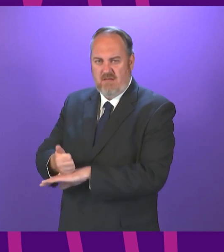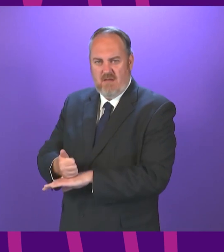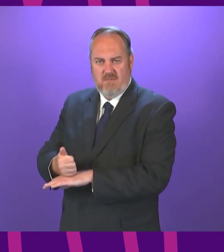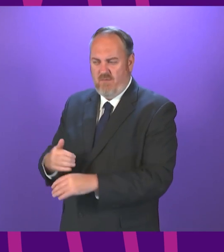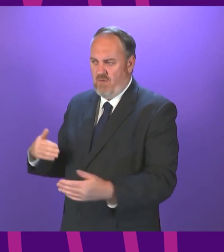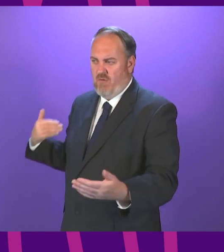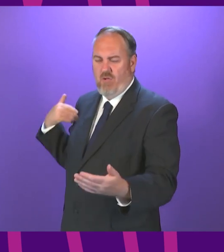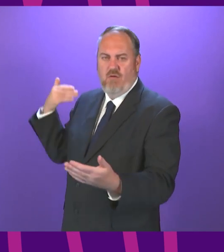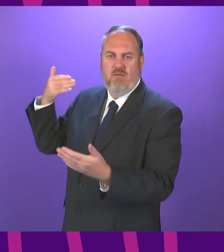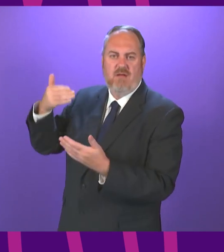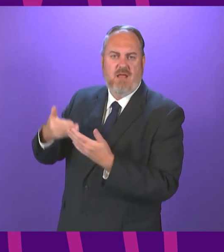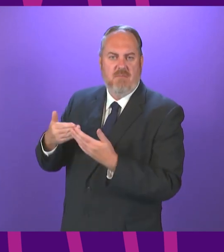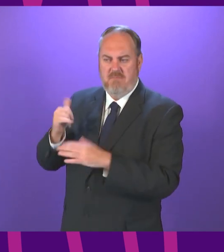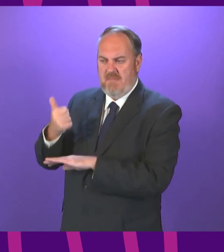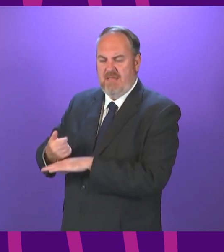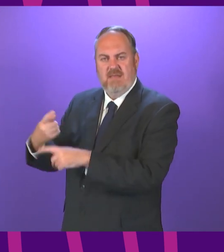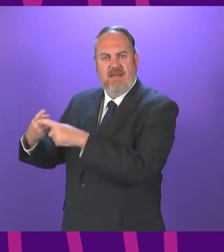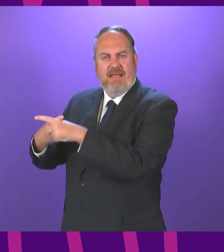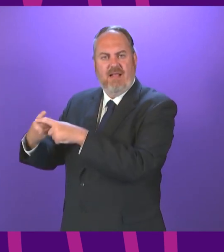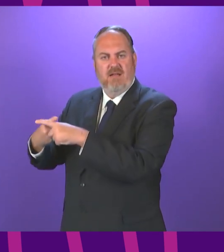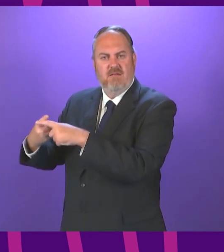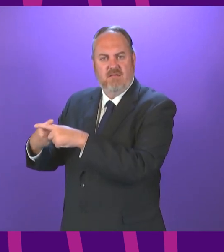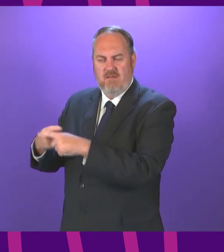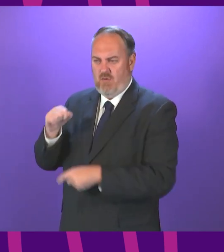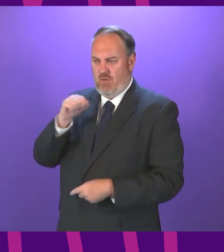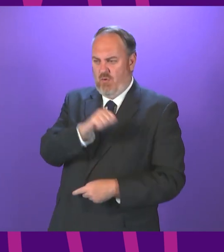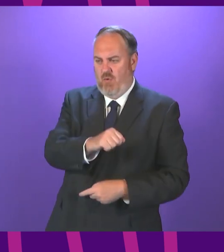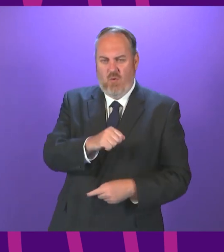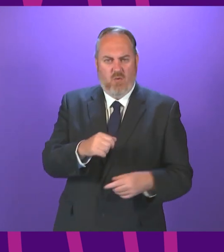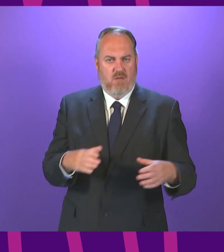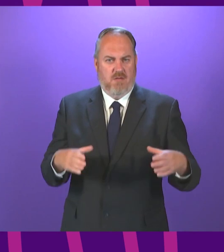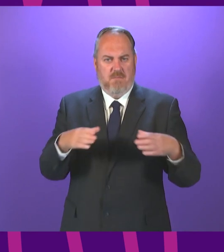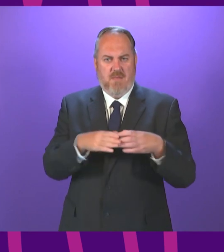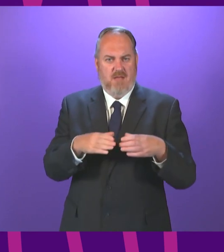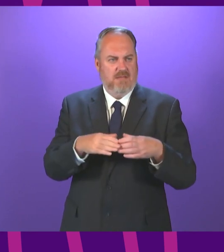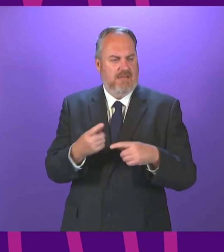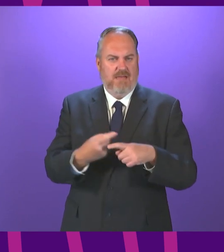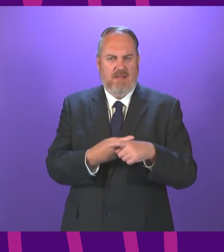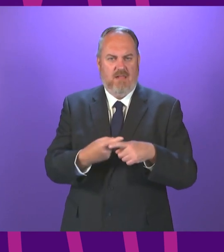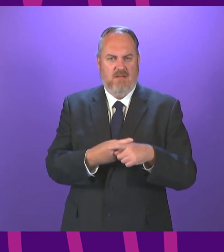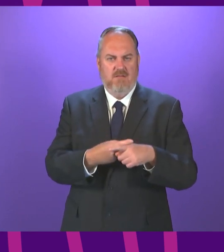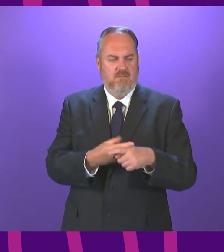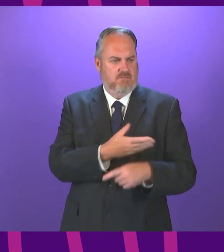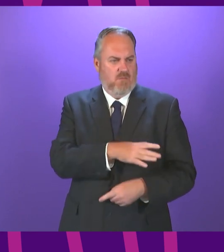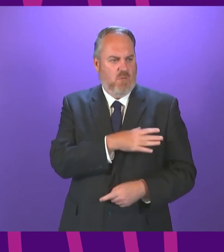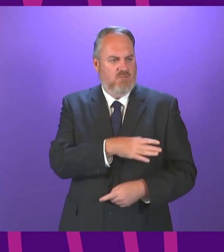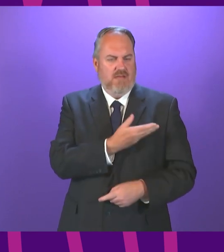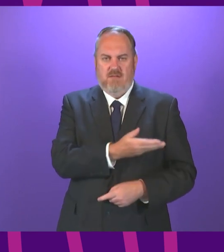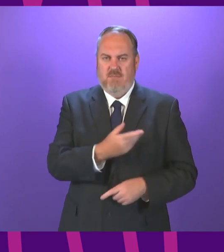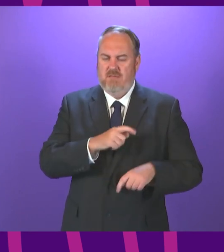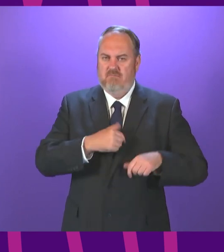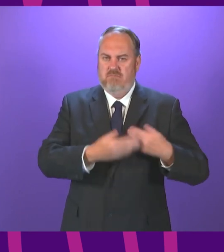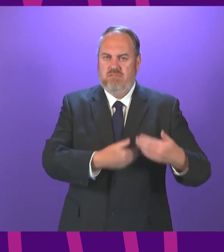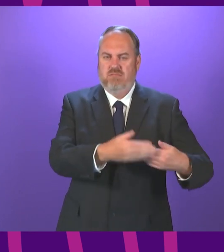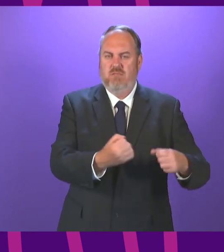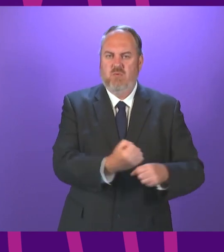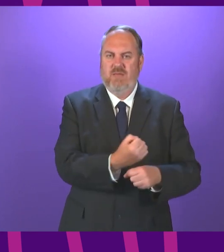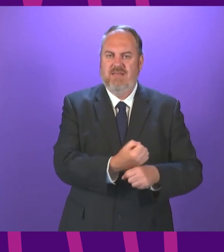the test and trace system that Annie Wells’s party oversees. Some changes would not be appropriate,